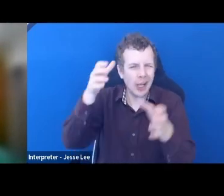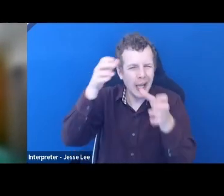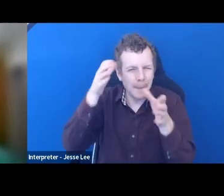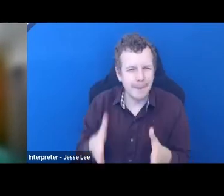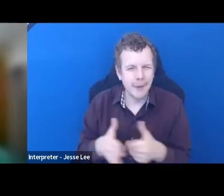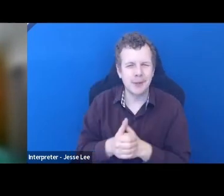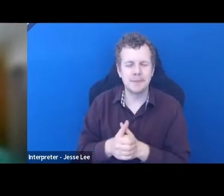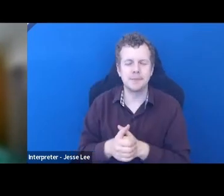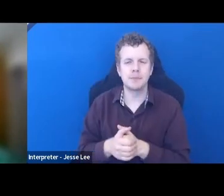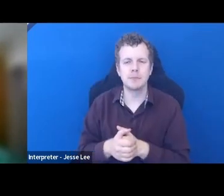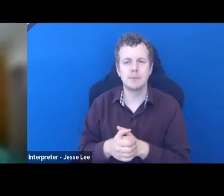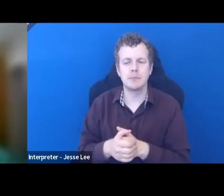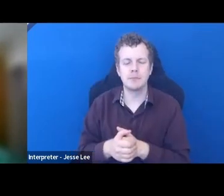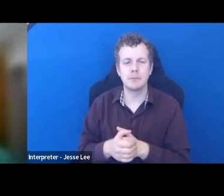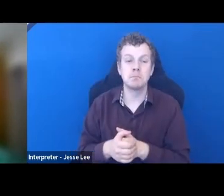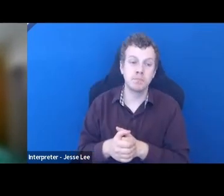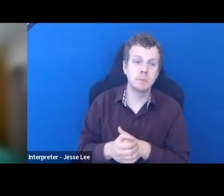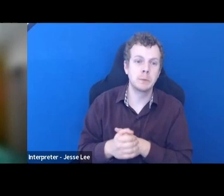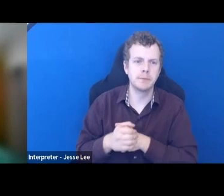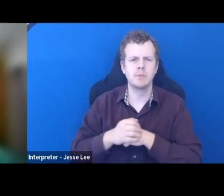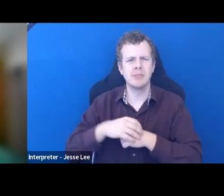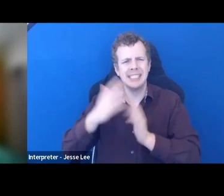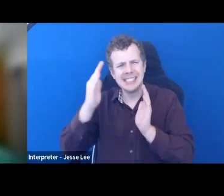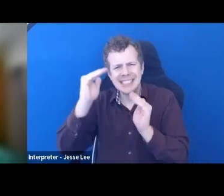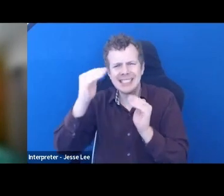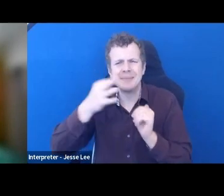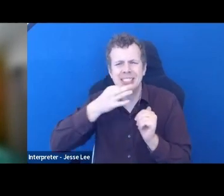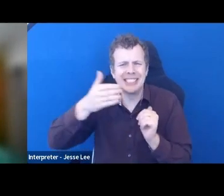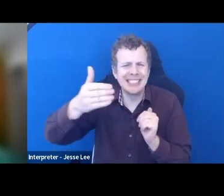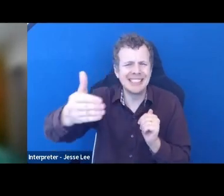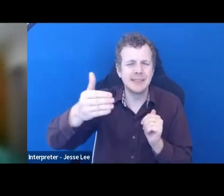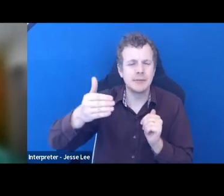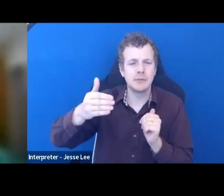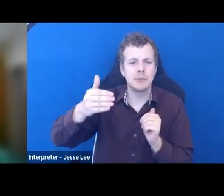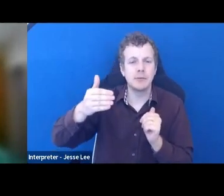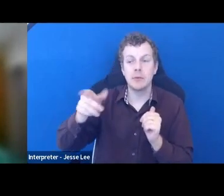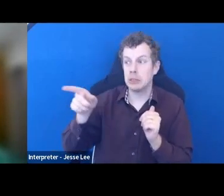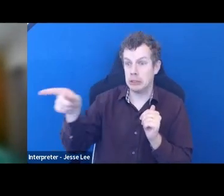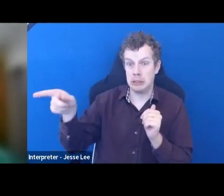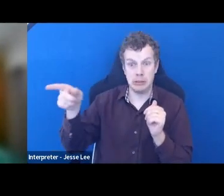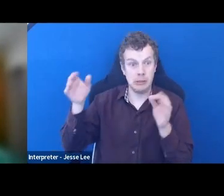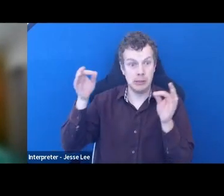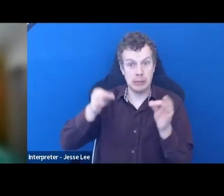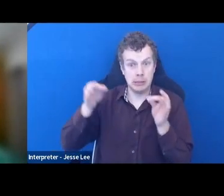I think hopefully in the near future is patient decision aids or shared decision making aids